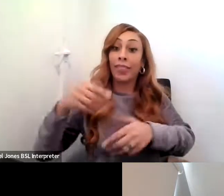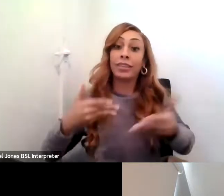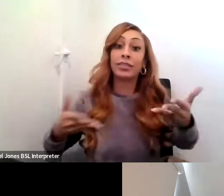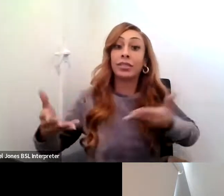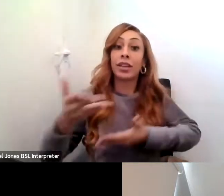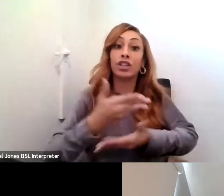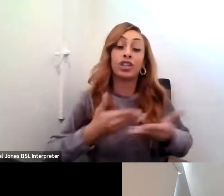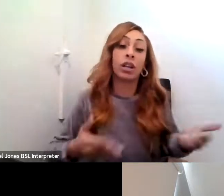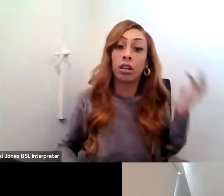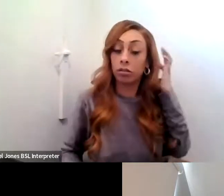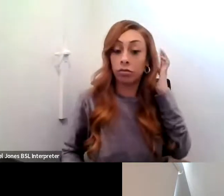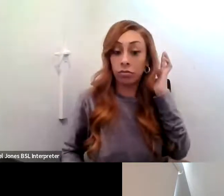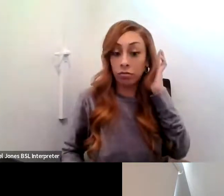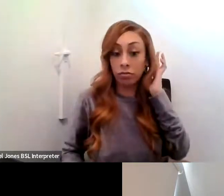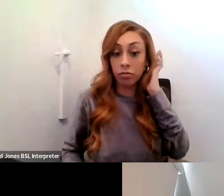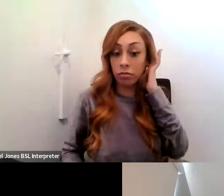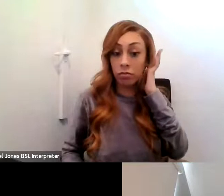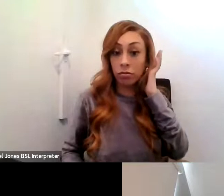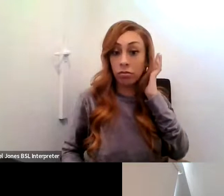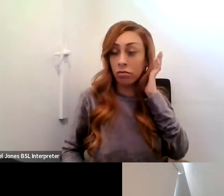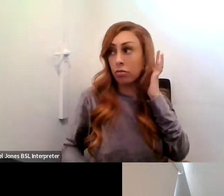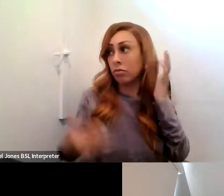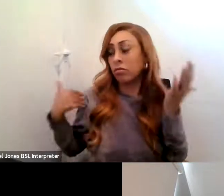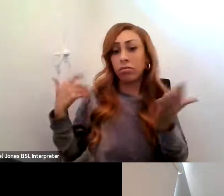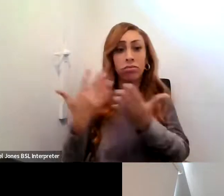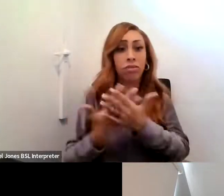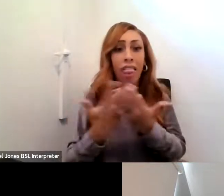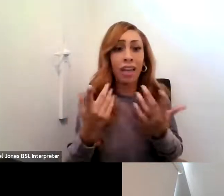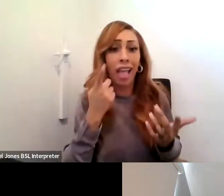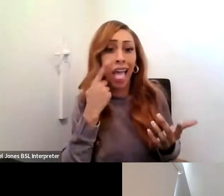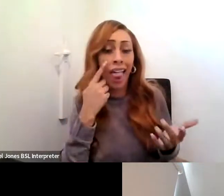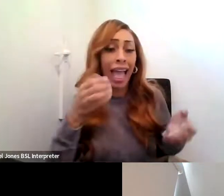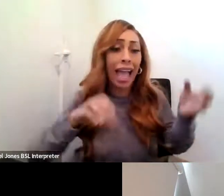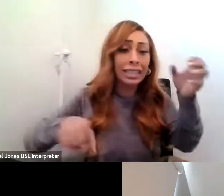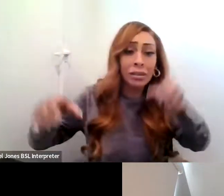Because it feels like whilst there has been so much experimentation and learning and success